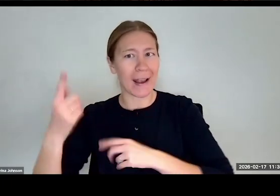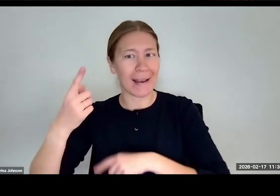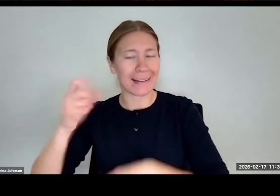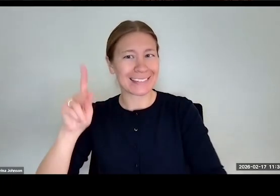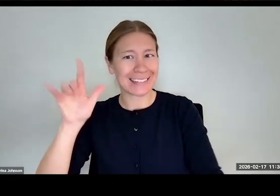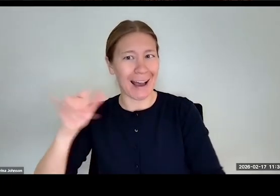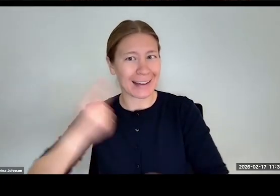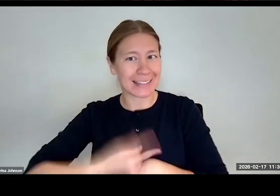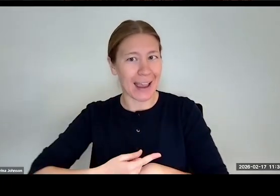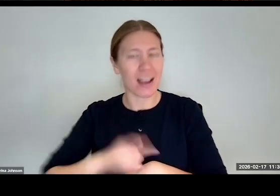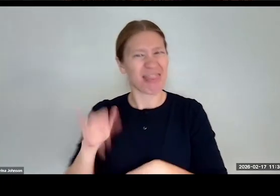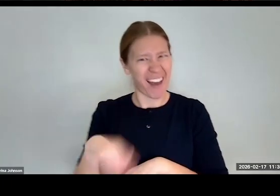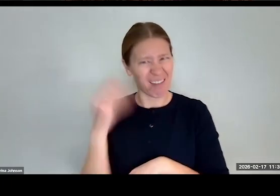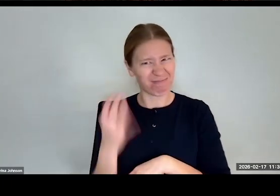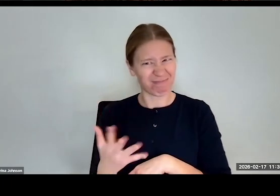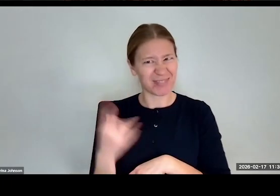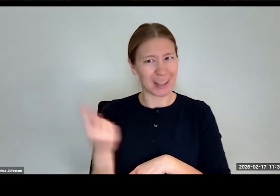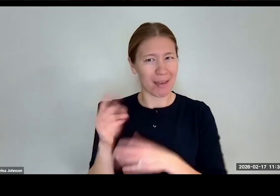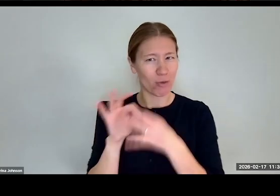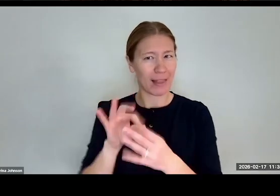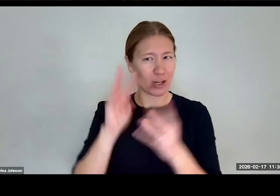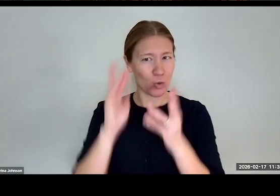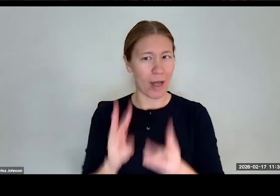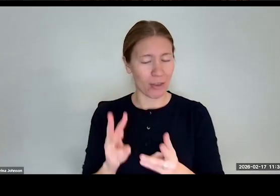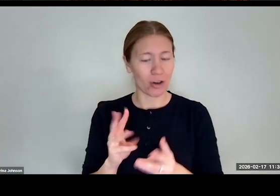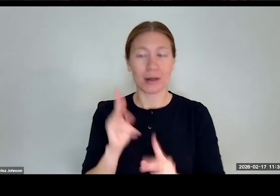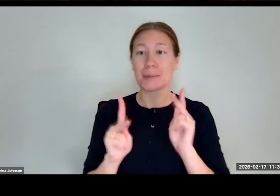that are not cited are going to have those reference points and understand that communication